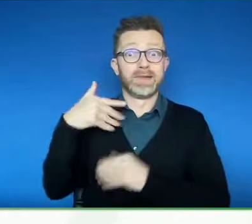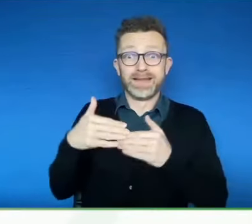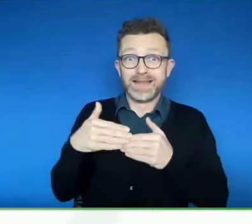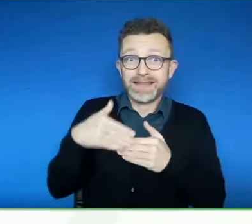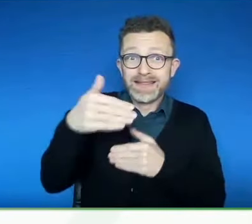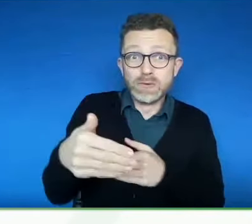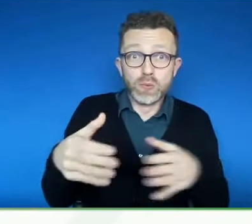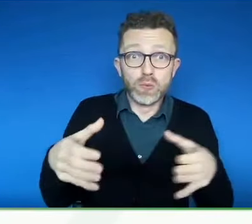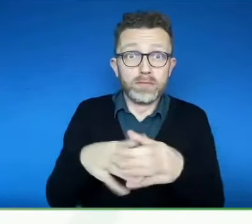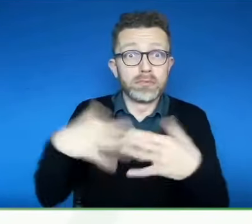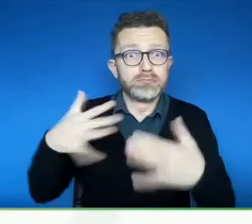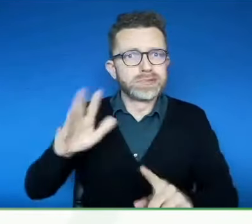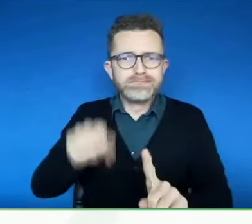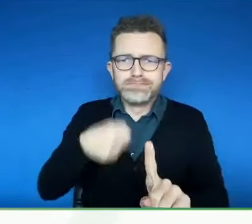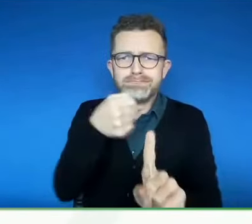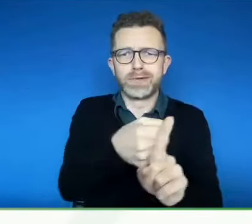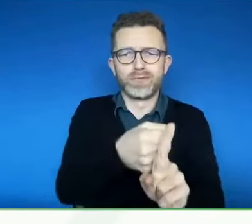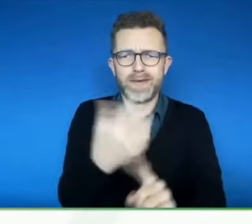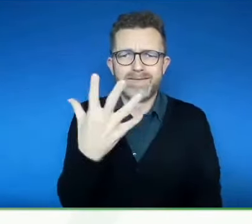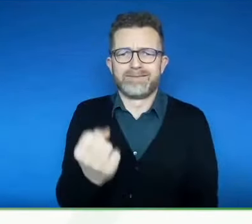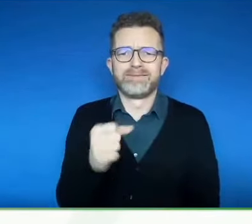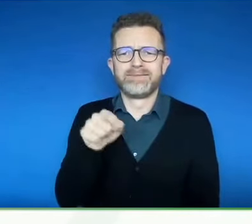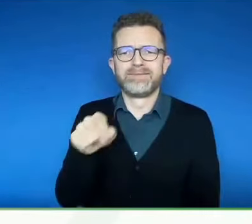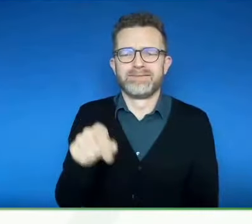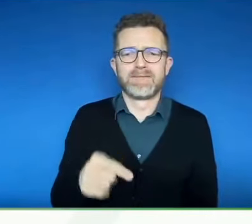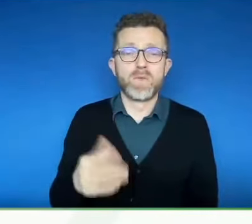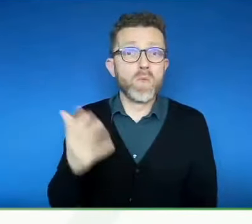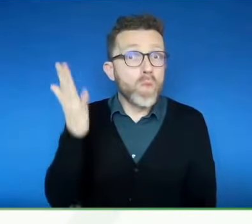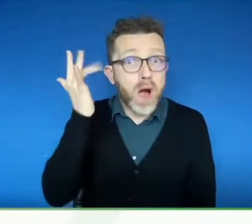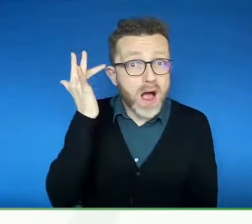I will not have time to go into those results but I hope that you